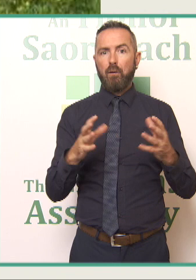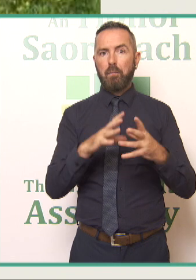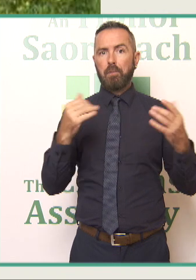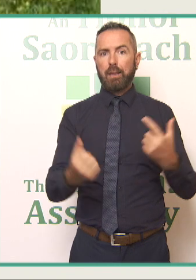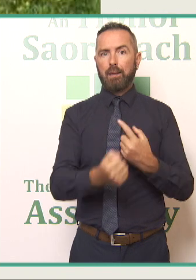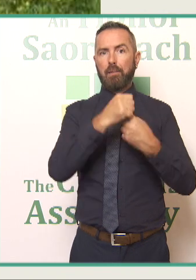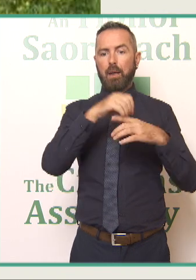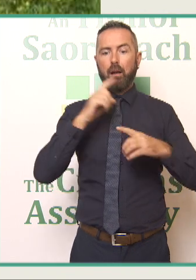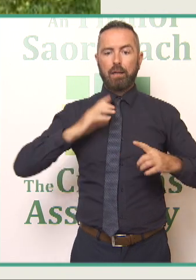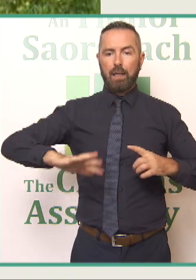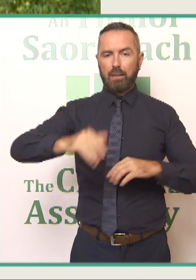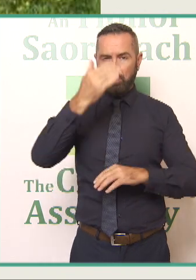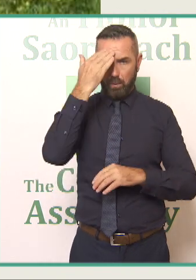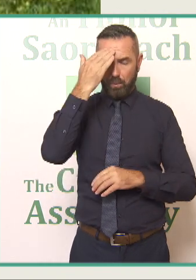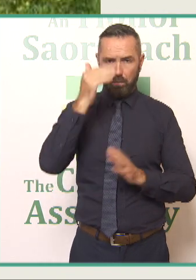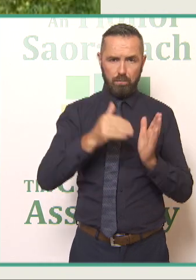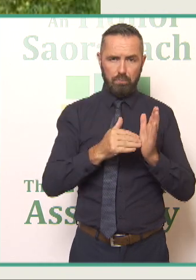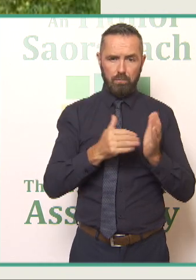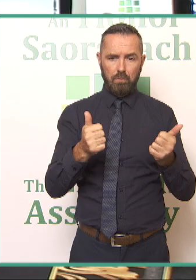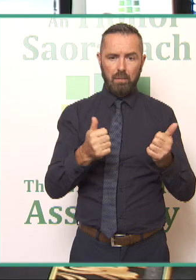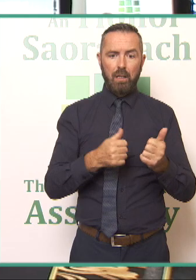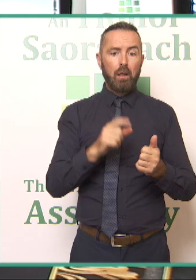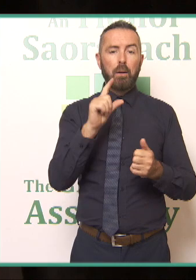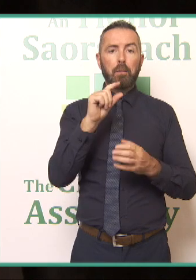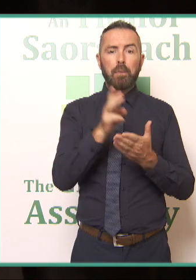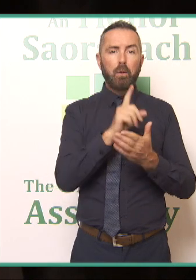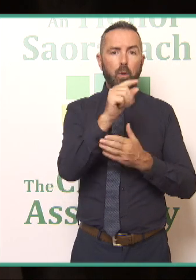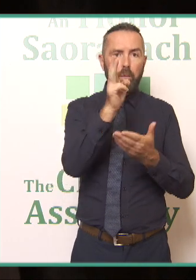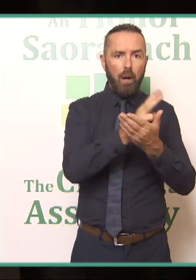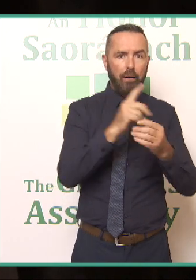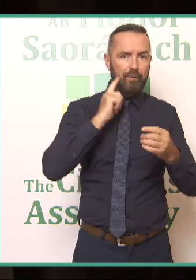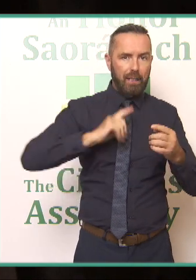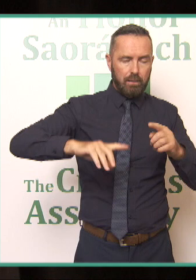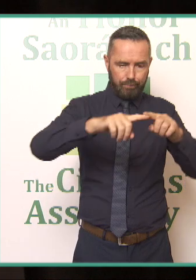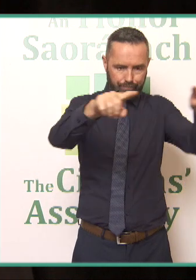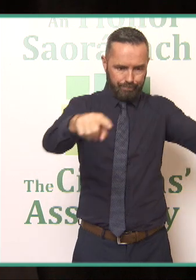we know so if you take a typical little section of a field in the barn this is farm this is Grace